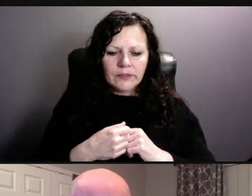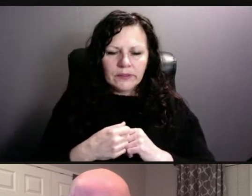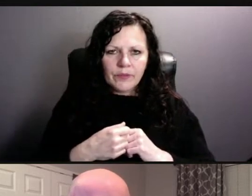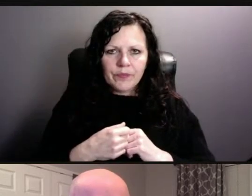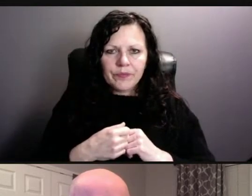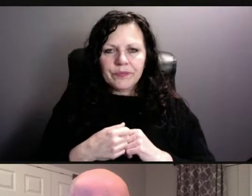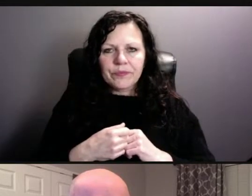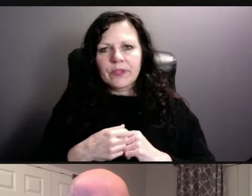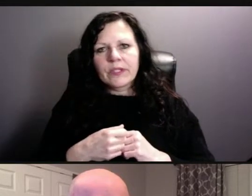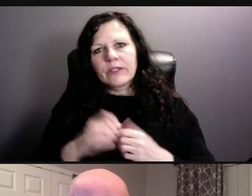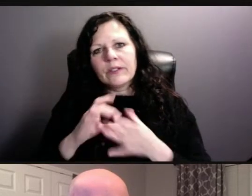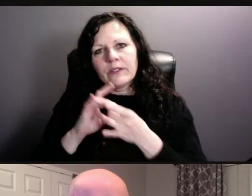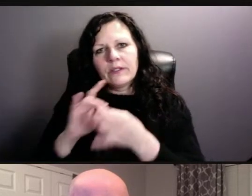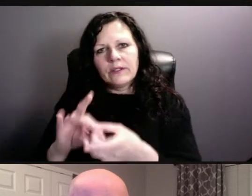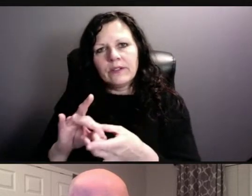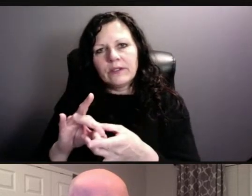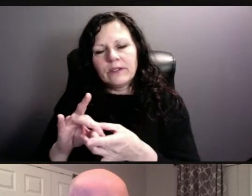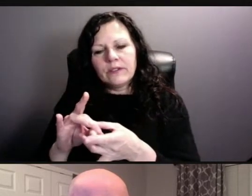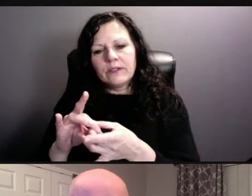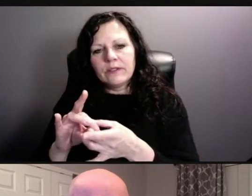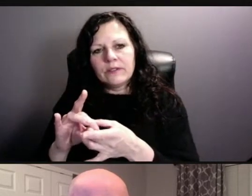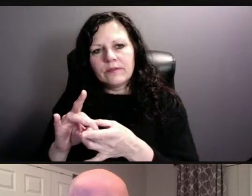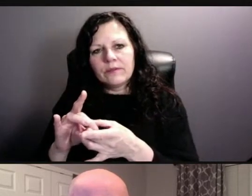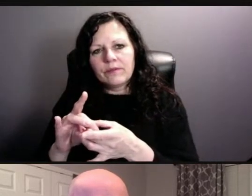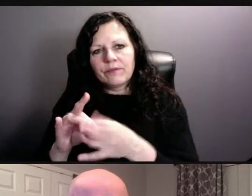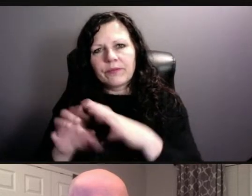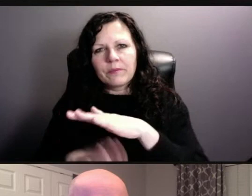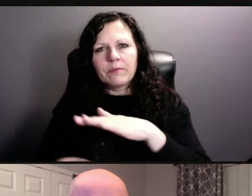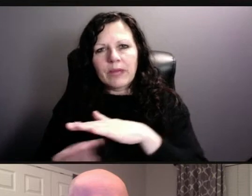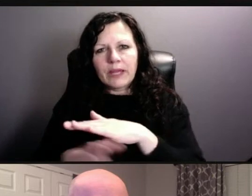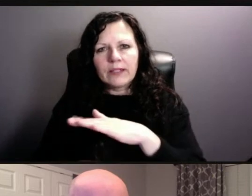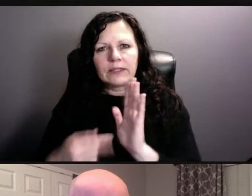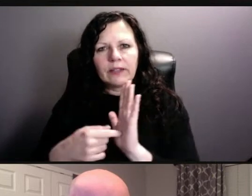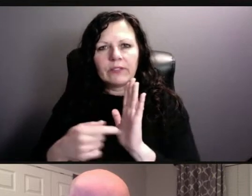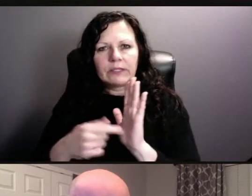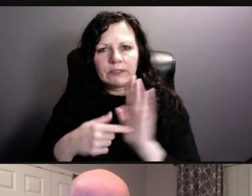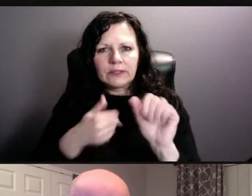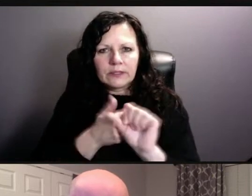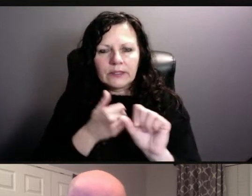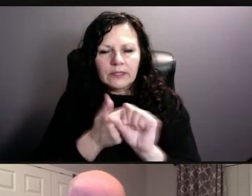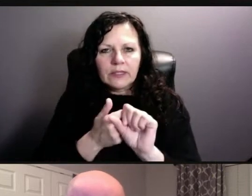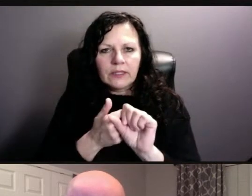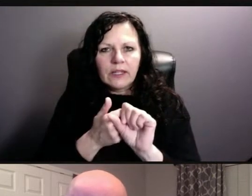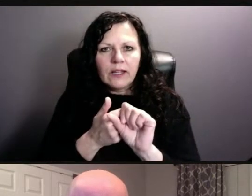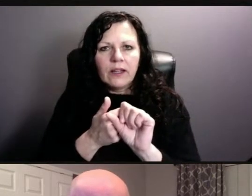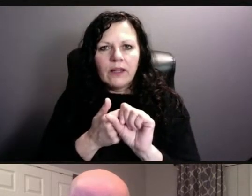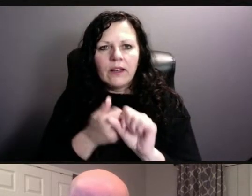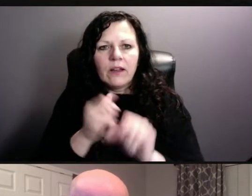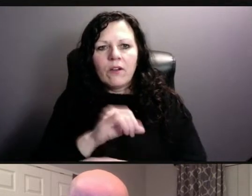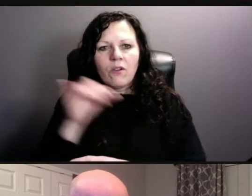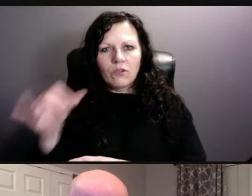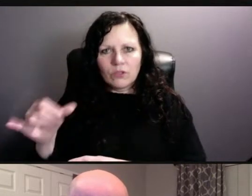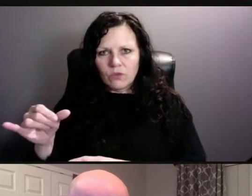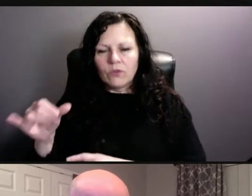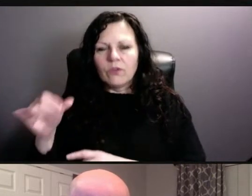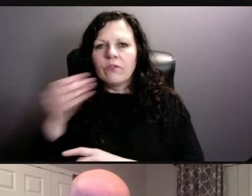I WOULD LIKE TO HEAR AND SEE